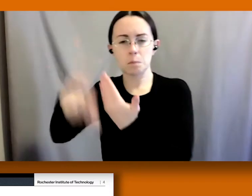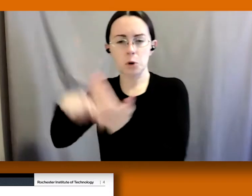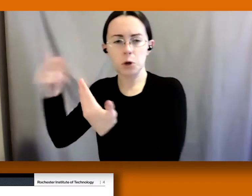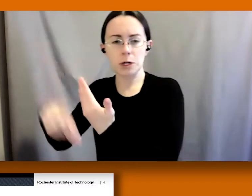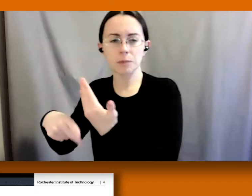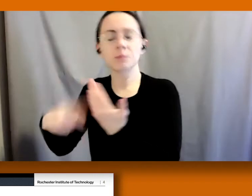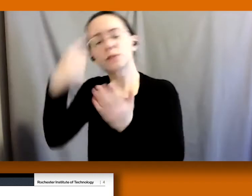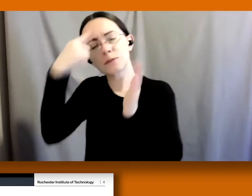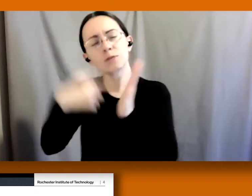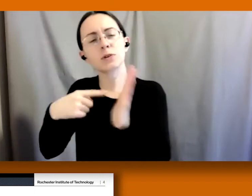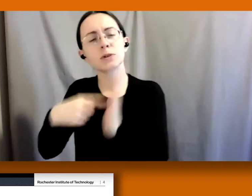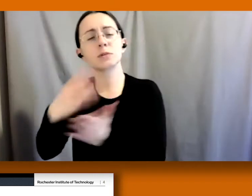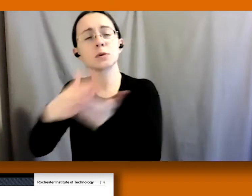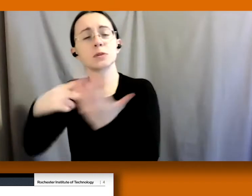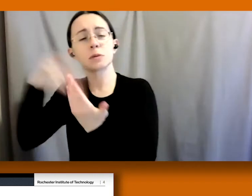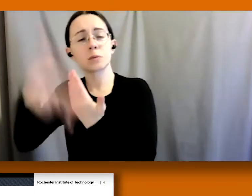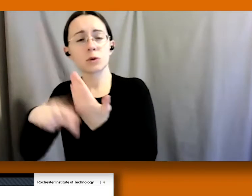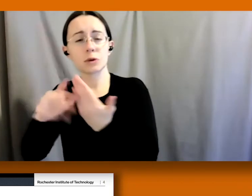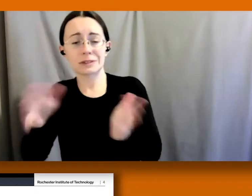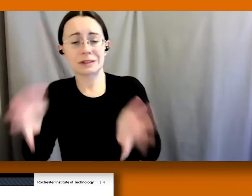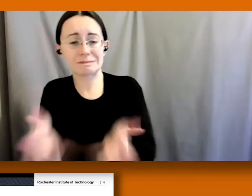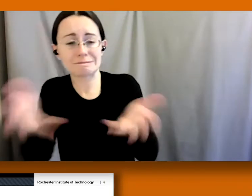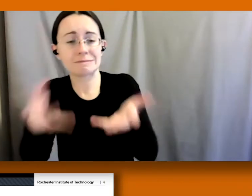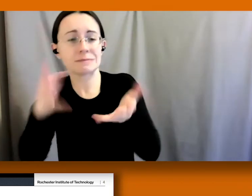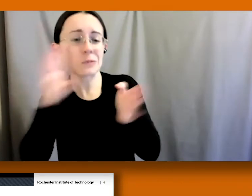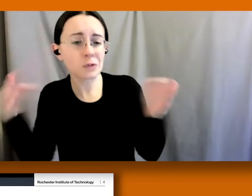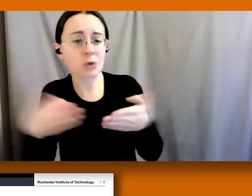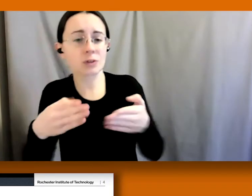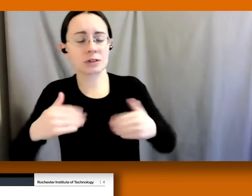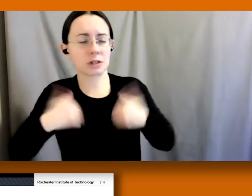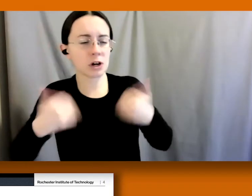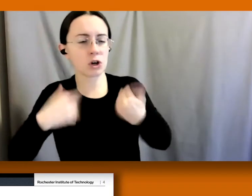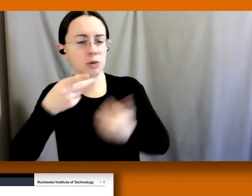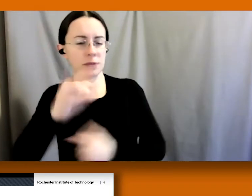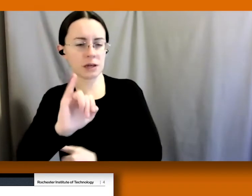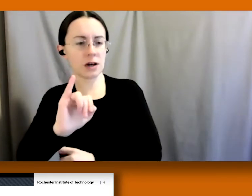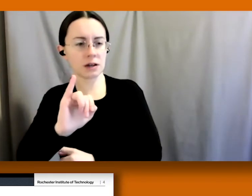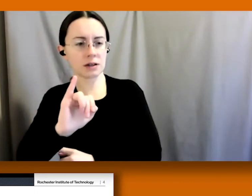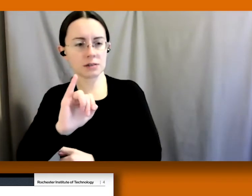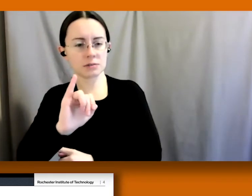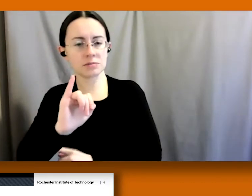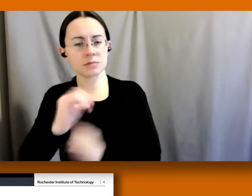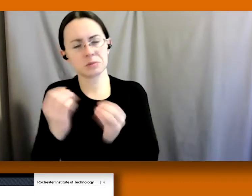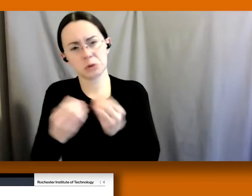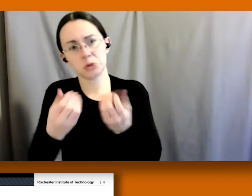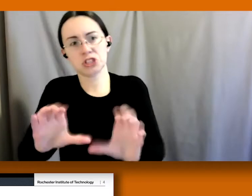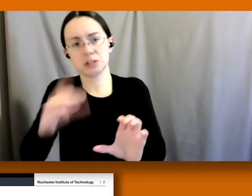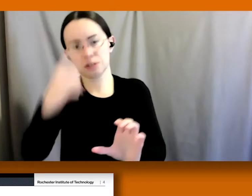to, um, apply and have a chance.